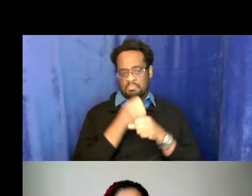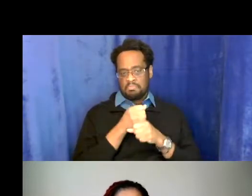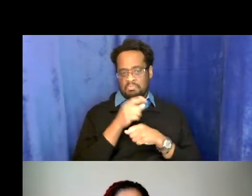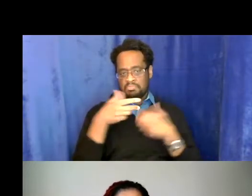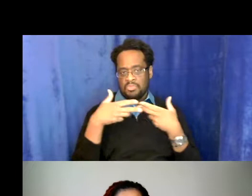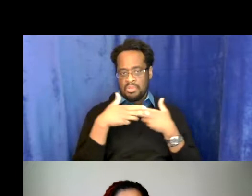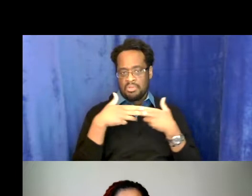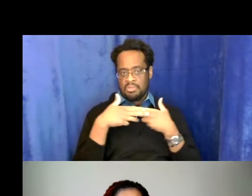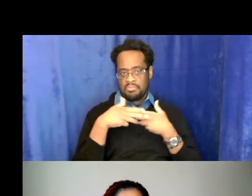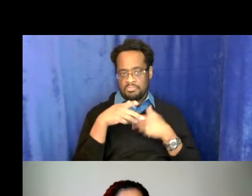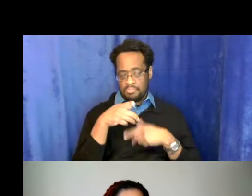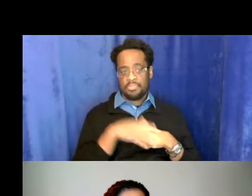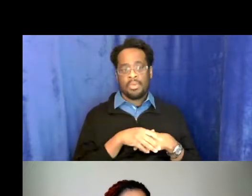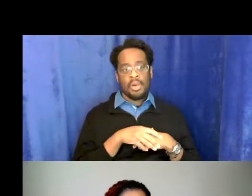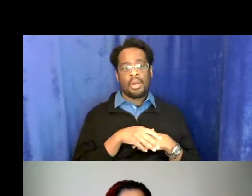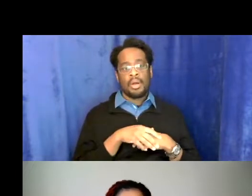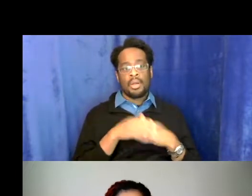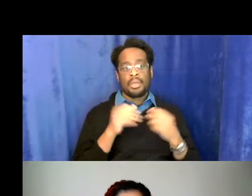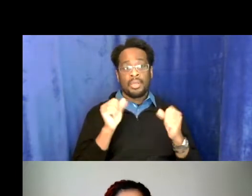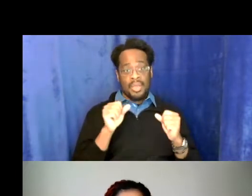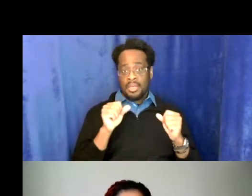Now, I wanted to just give a summation of this slide.